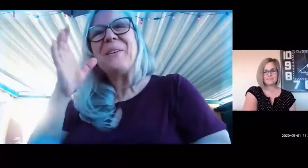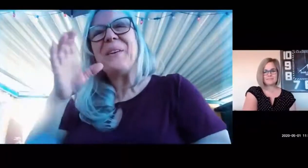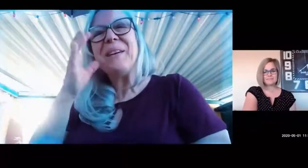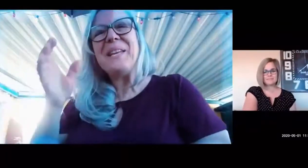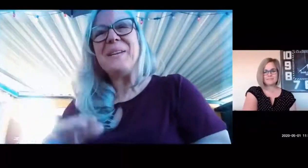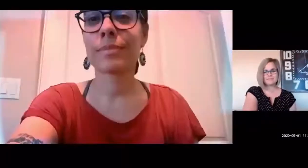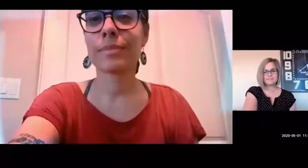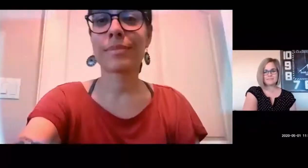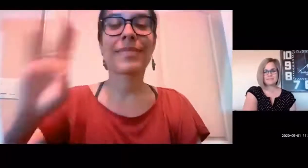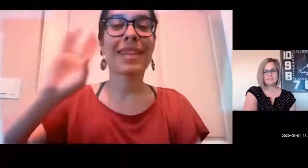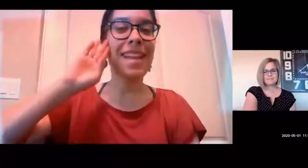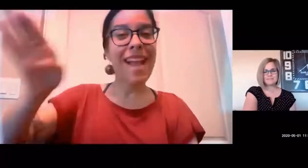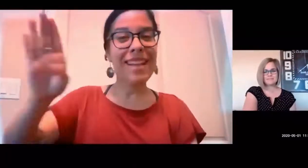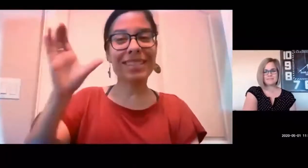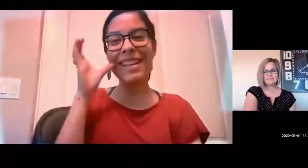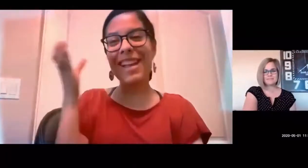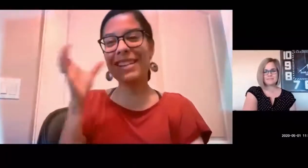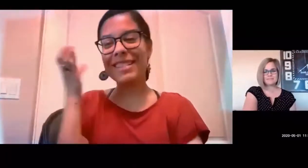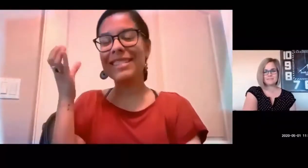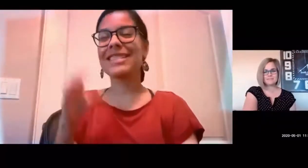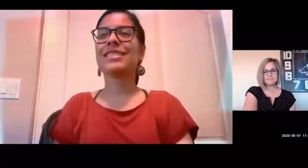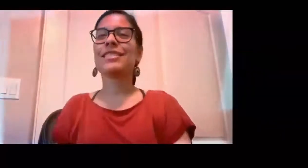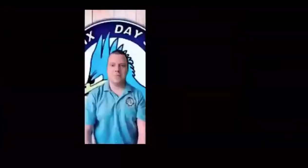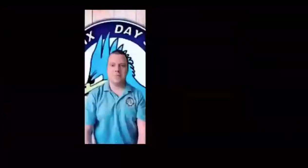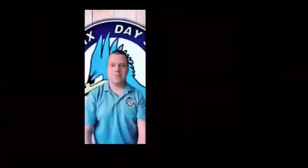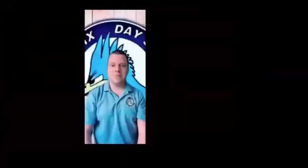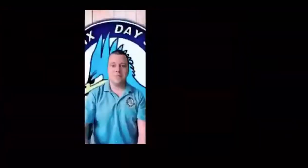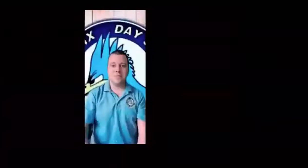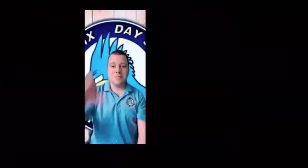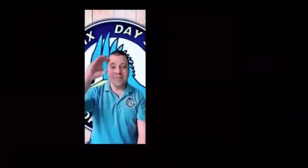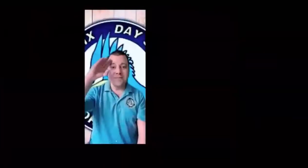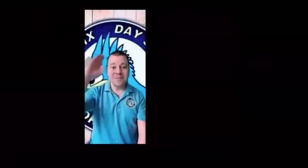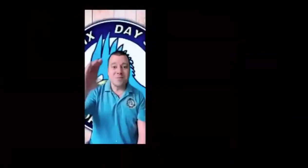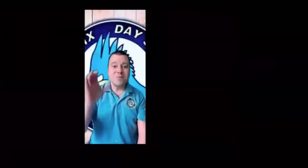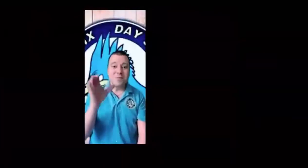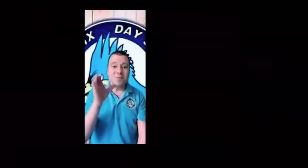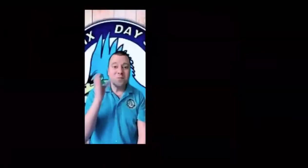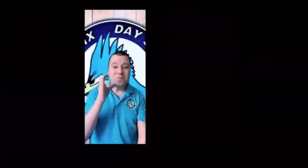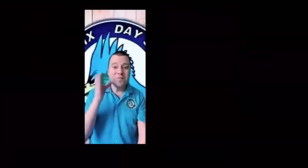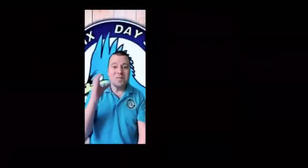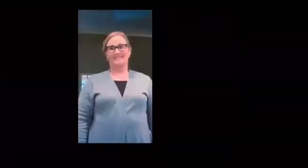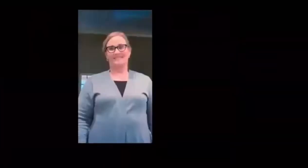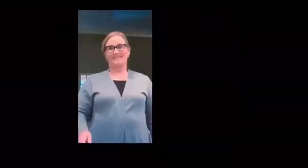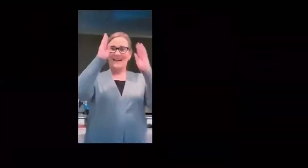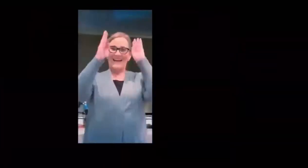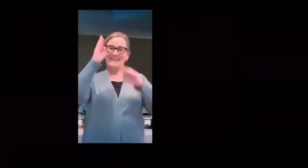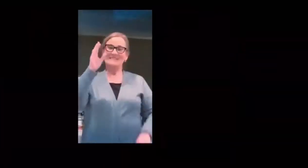Hi Courtney Hello Courtney!